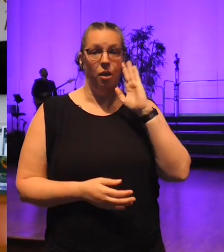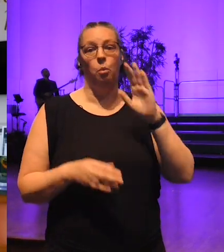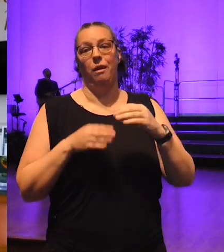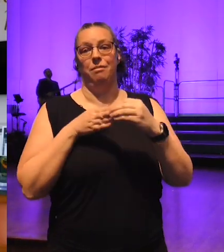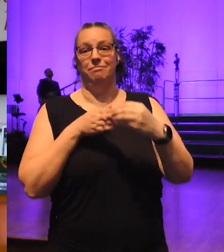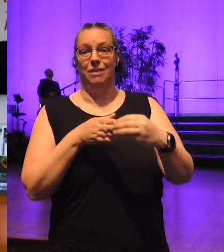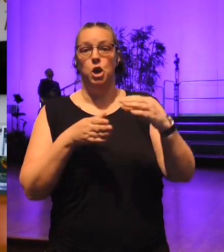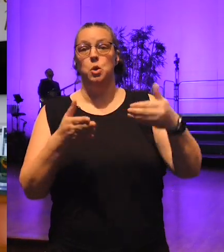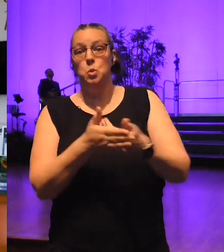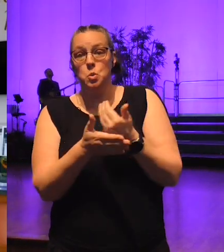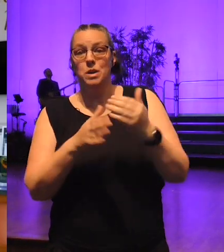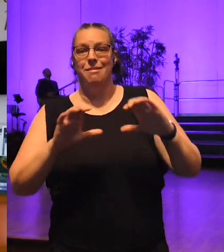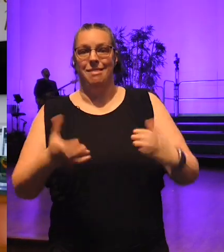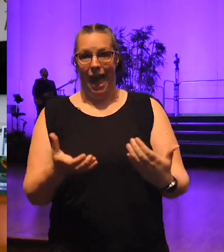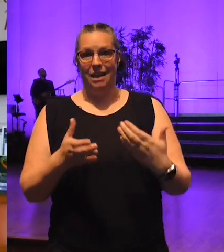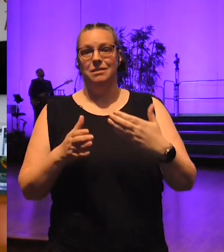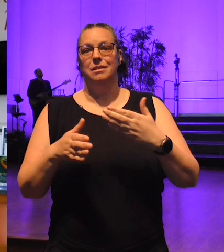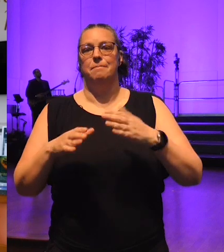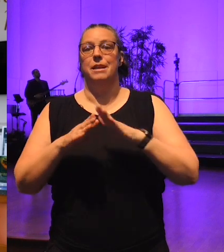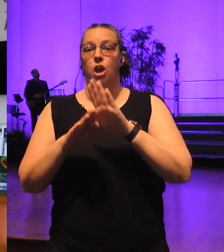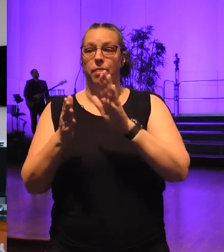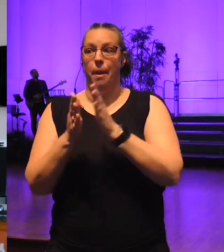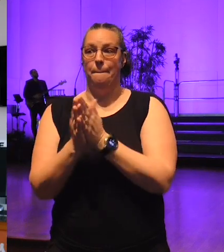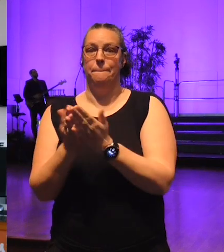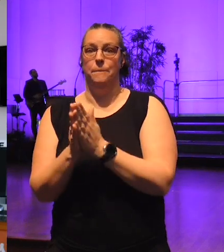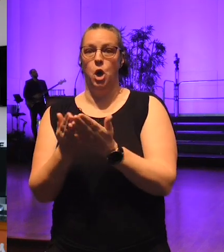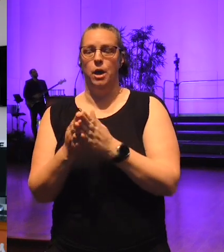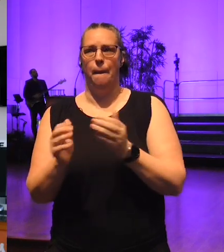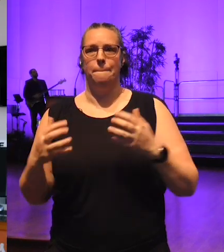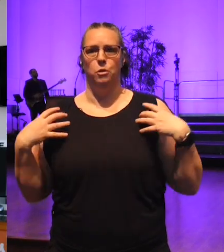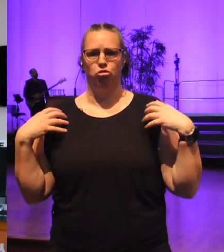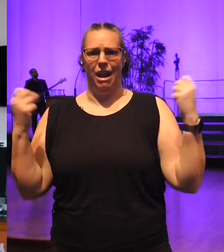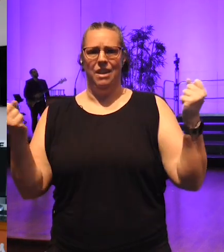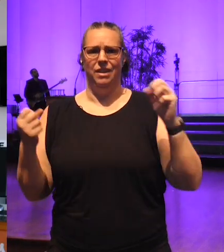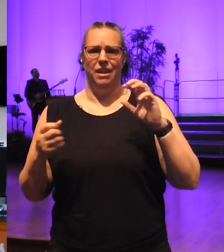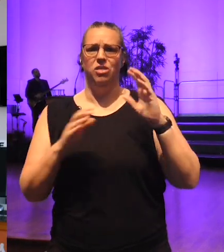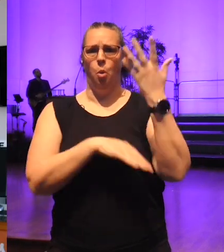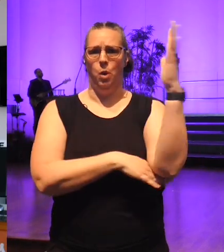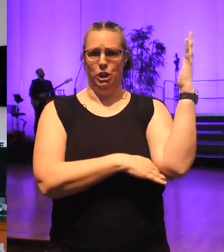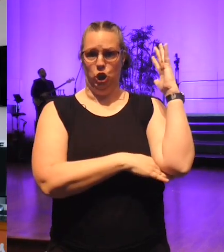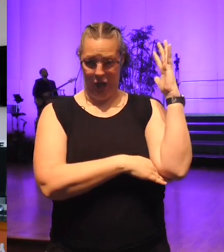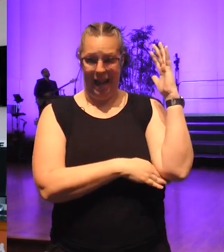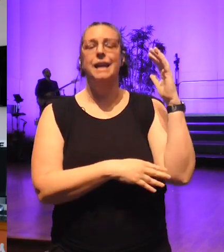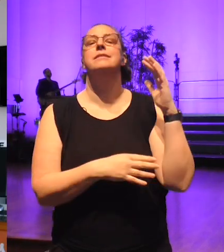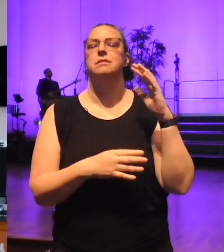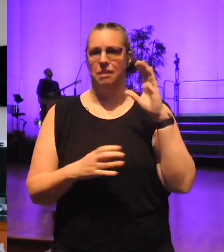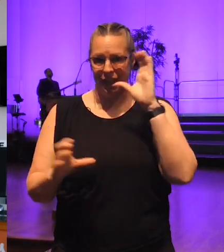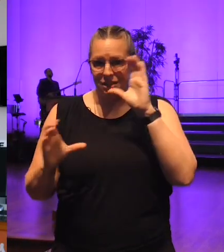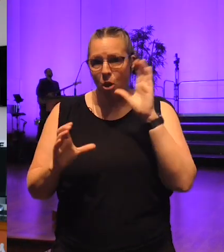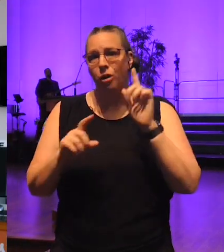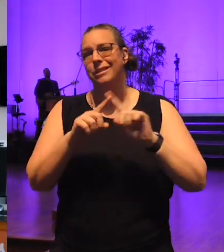on B Brown's book braving the Wilderness explore true belonging authenticity and courage starting